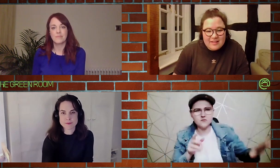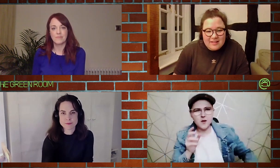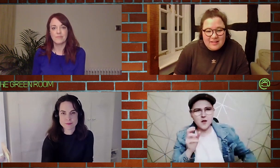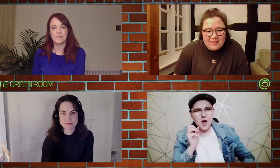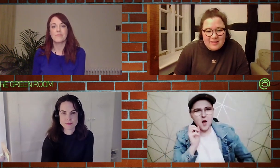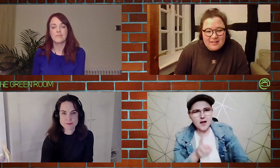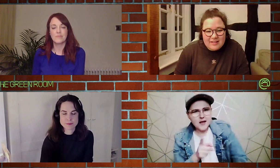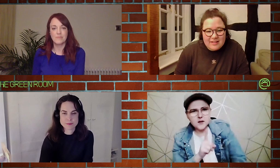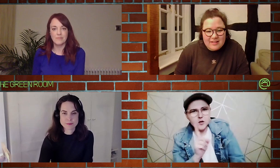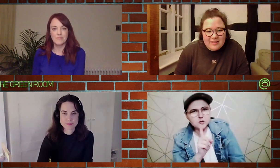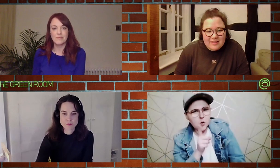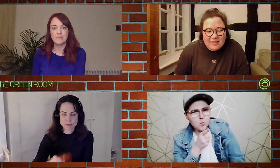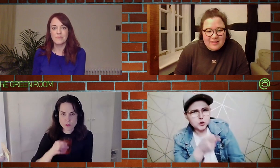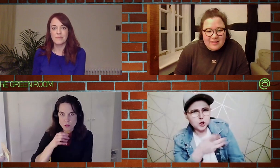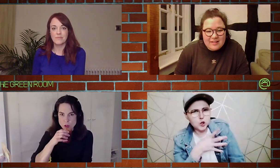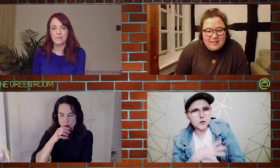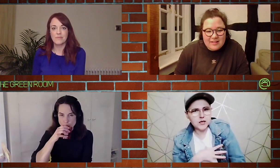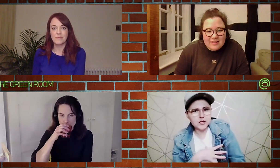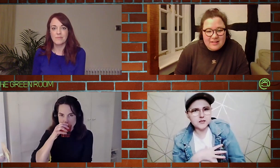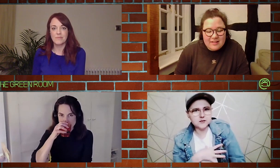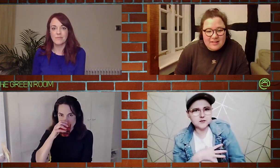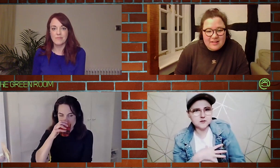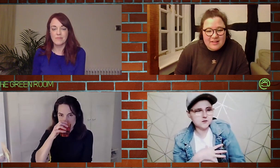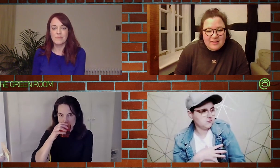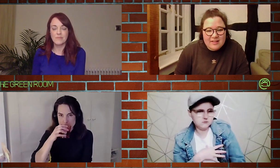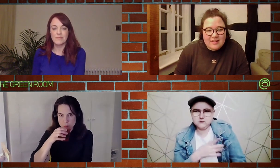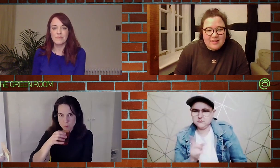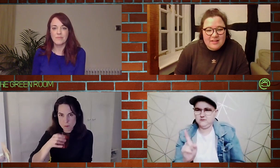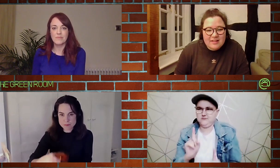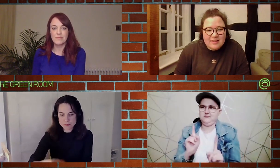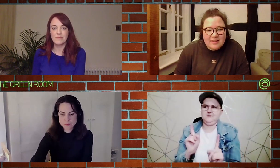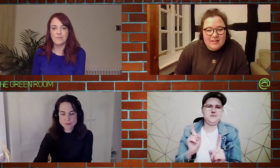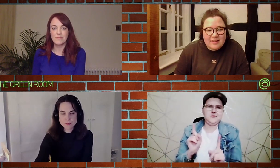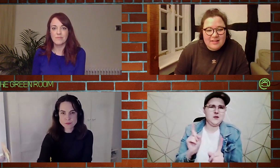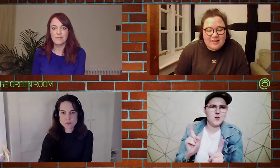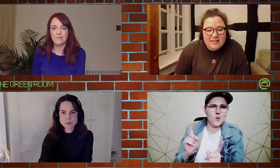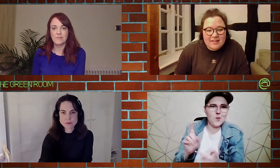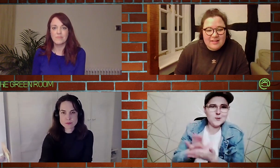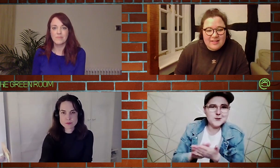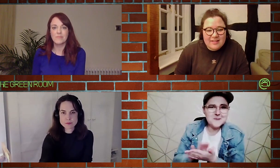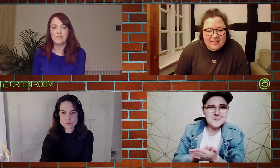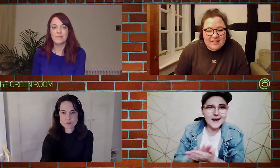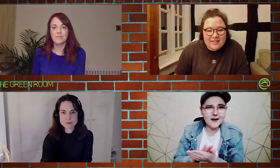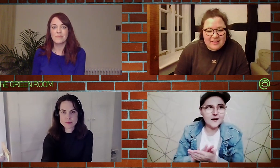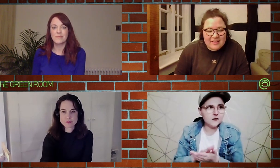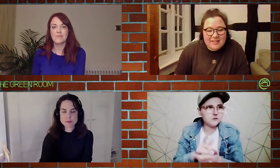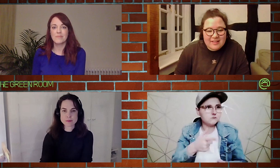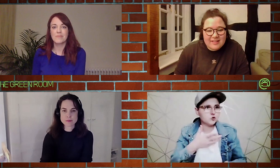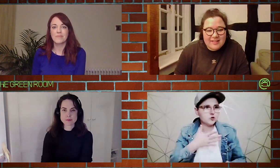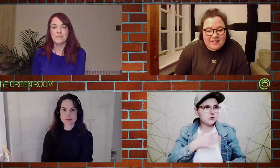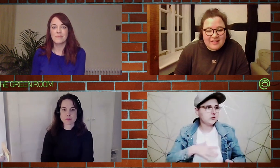about my non-binary identity and she said to me, what do you need? And I said, well, what do